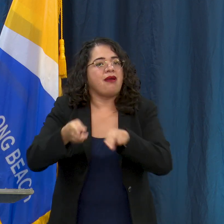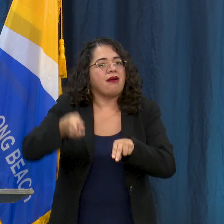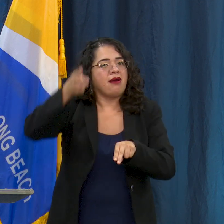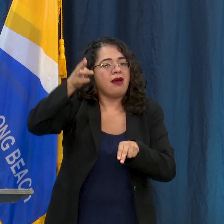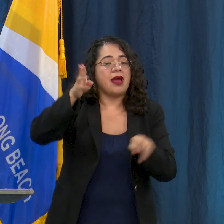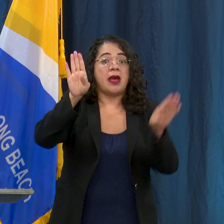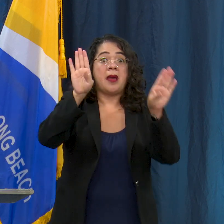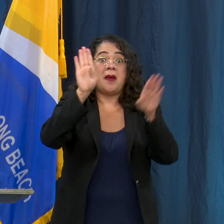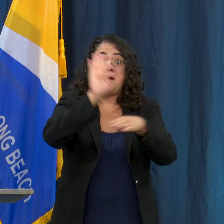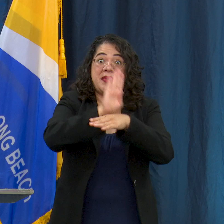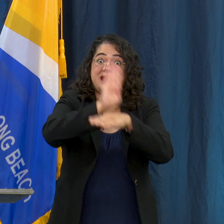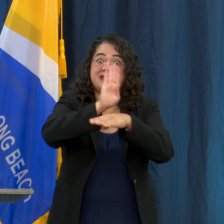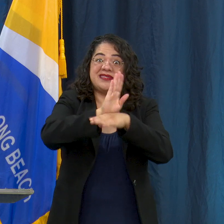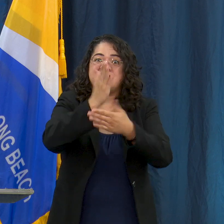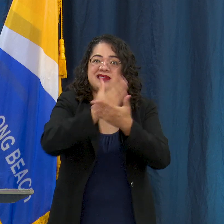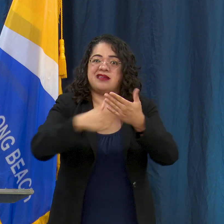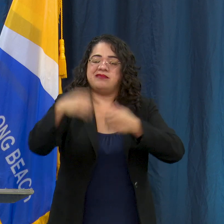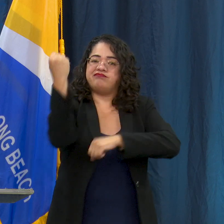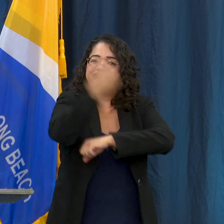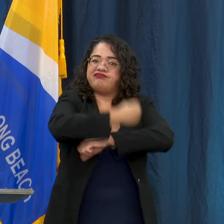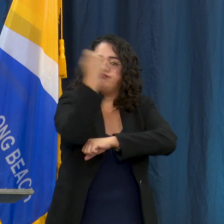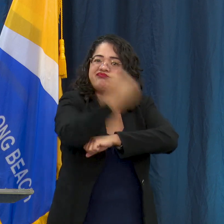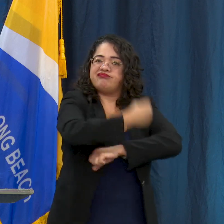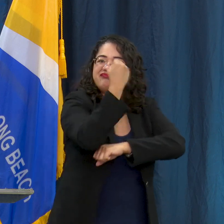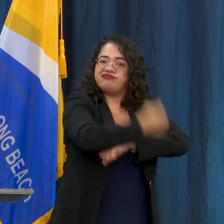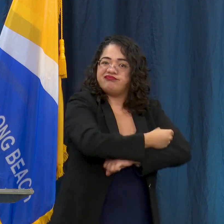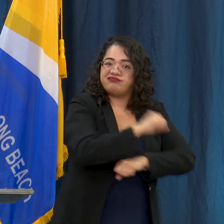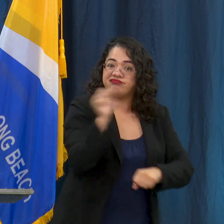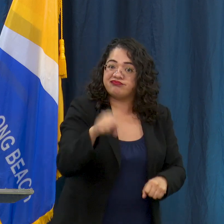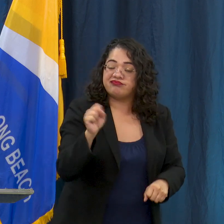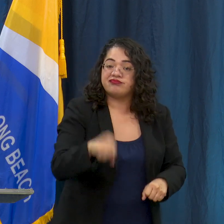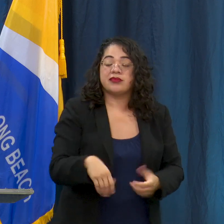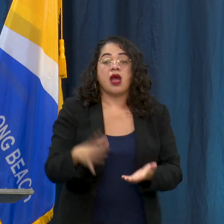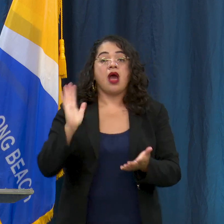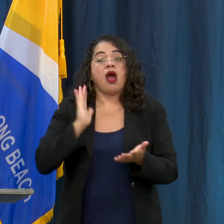focus on protecting the vulnerable, our seniors, and those who